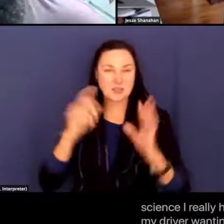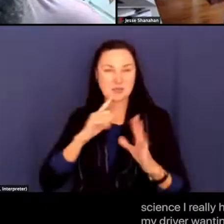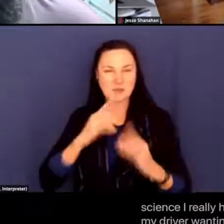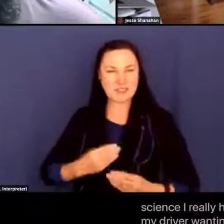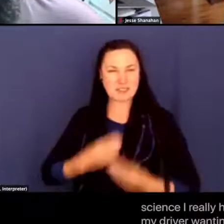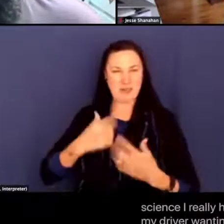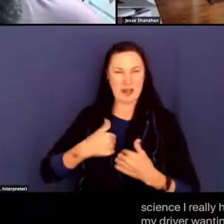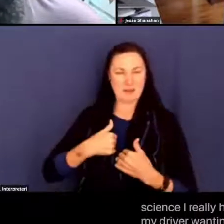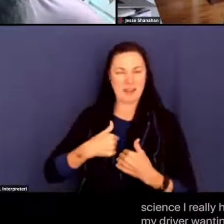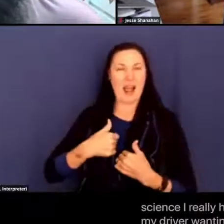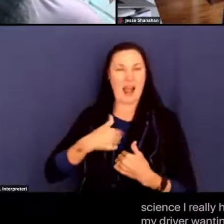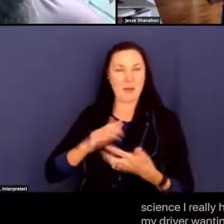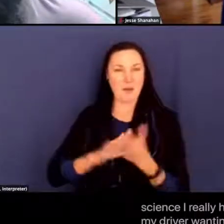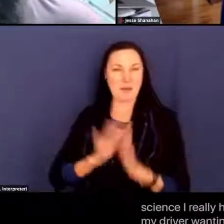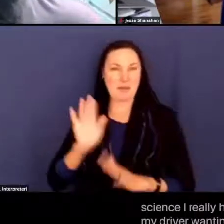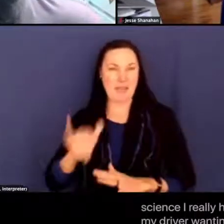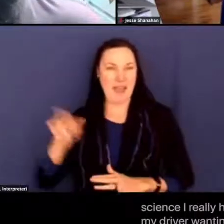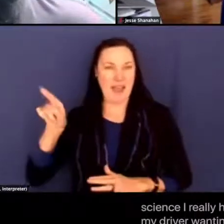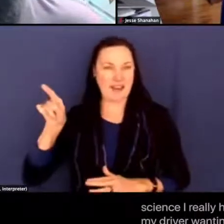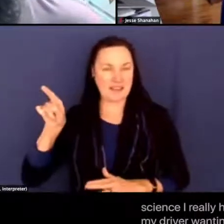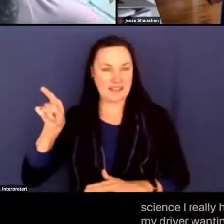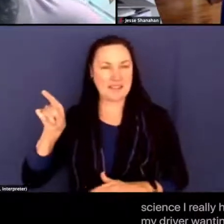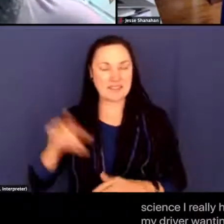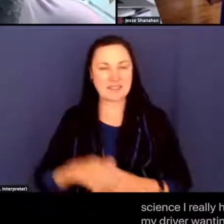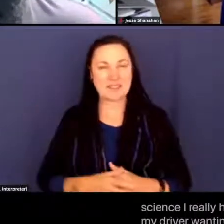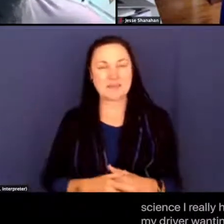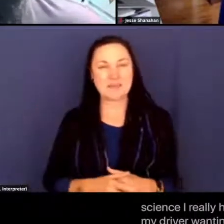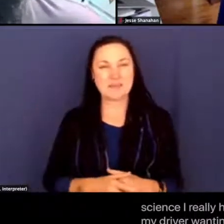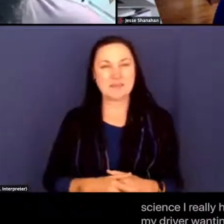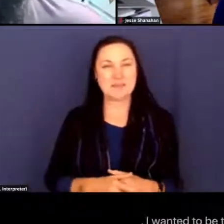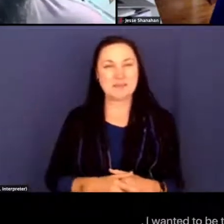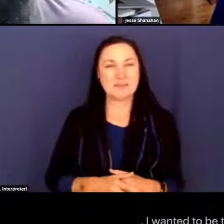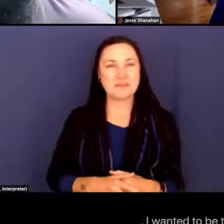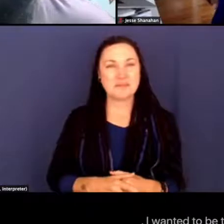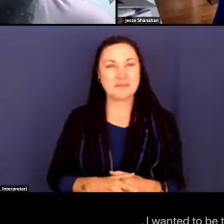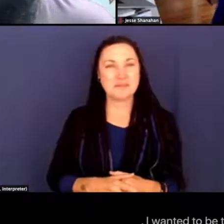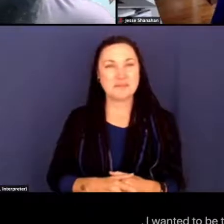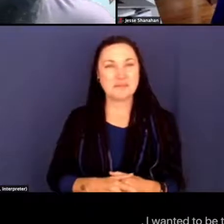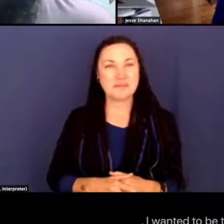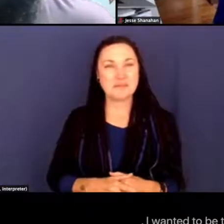500 person lecture hall for freshman chemistry students. I'm totally blind I have been since